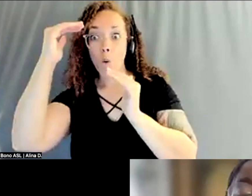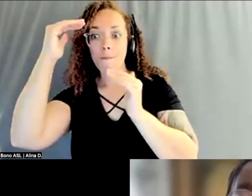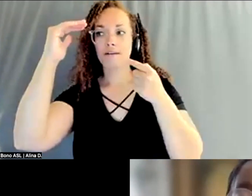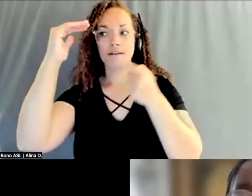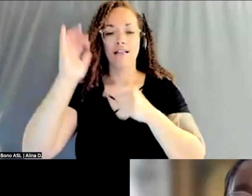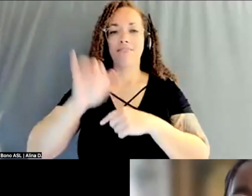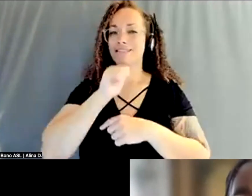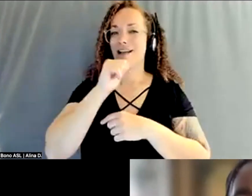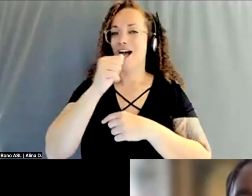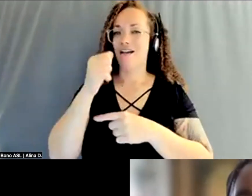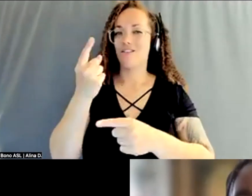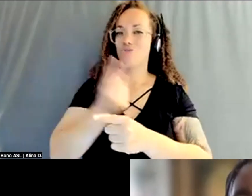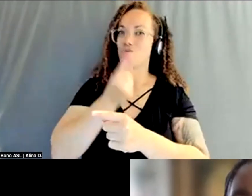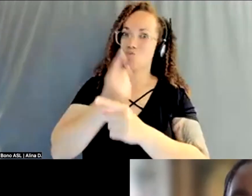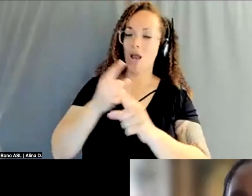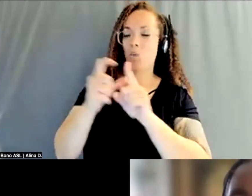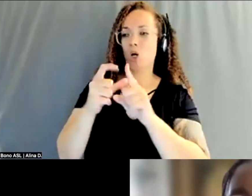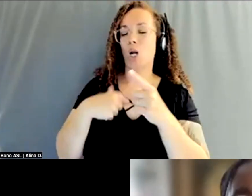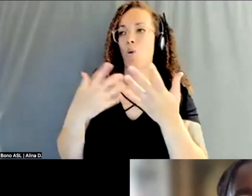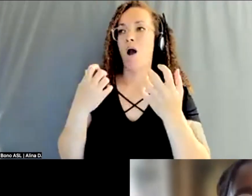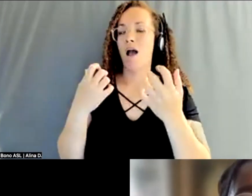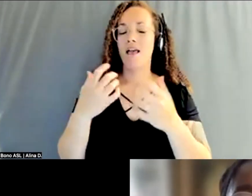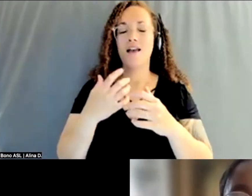think a lot more deeper about my own like creative practice, not just my creative